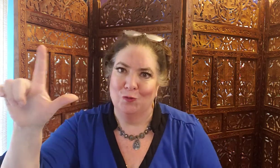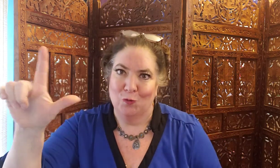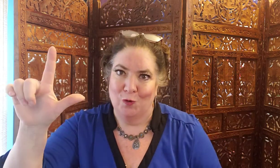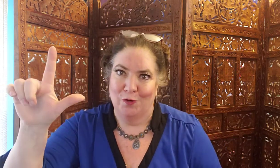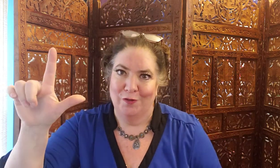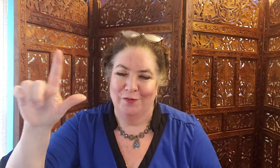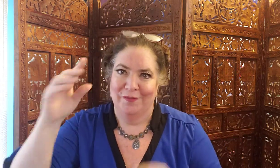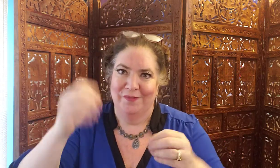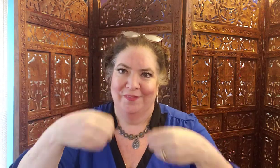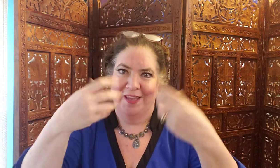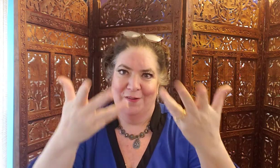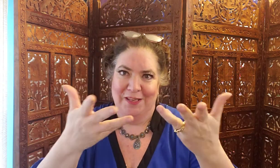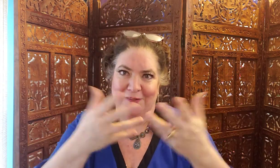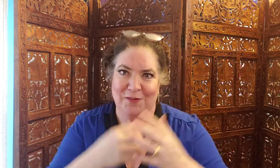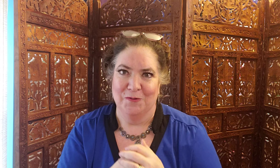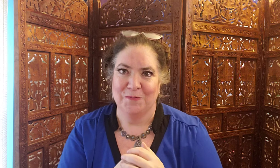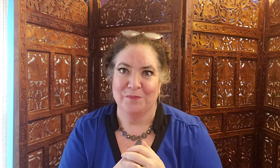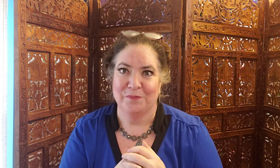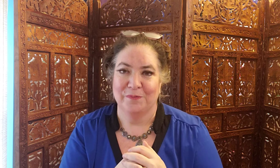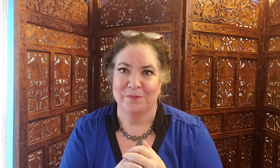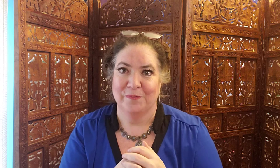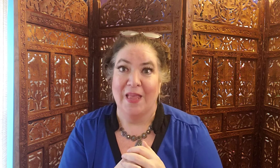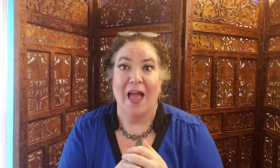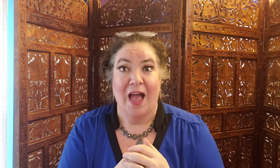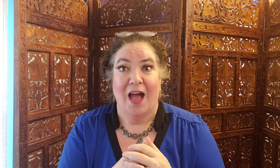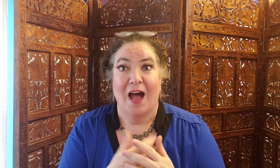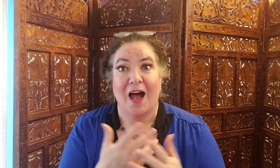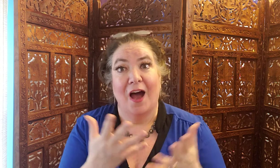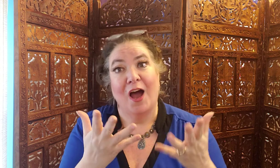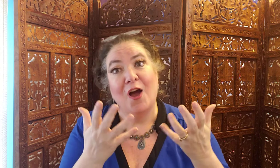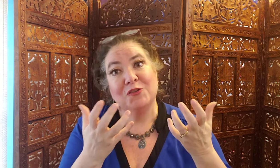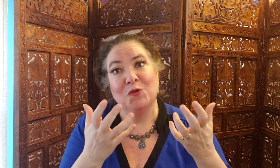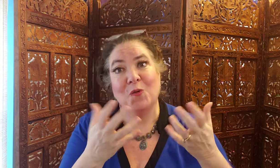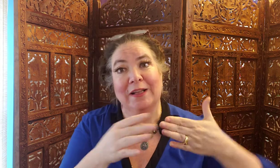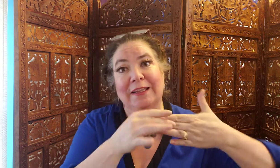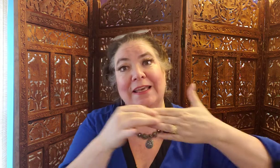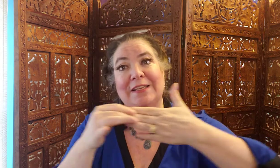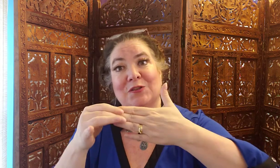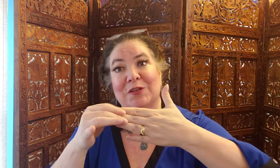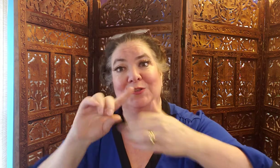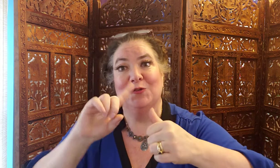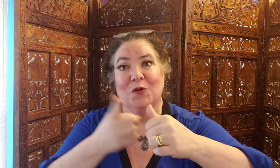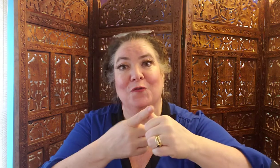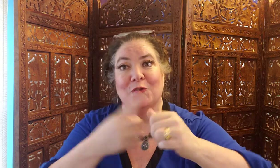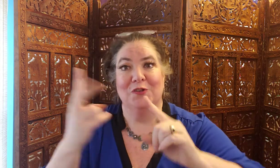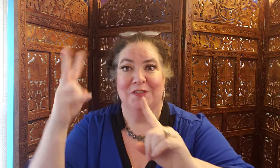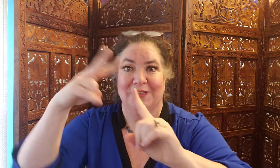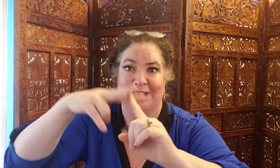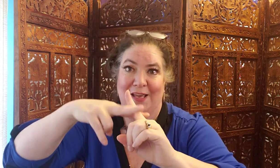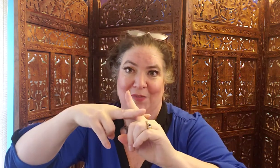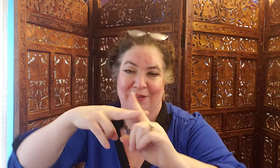tool that I would give you. I also want to lead you into your first assignment.